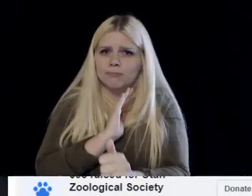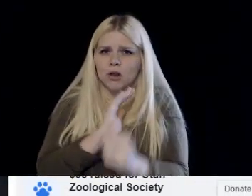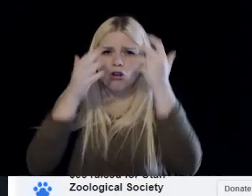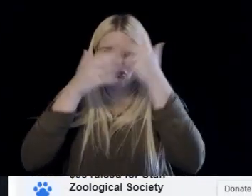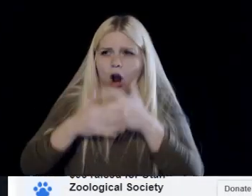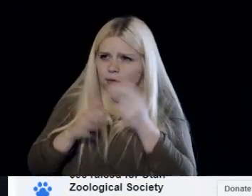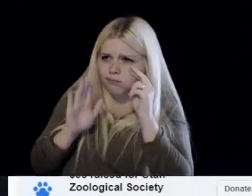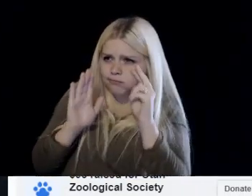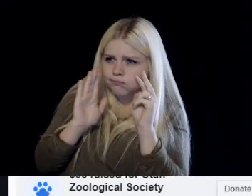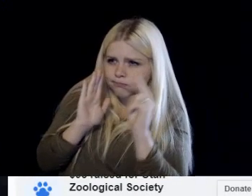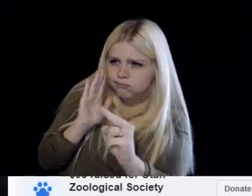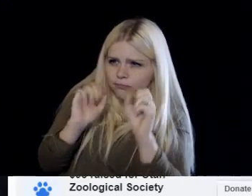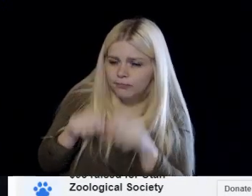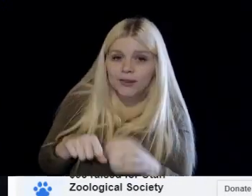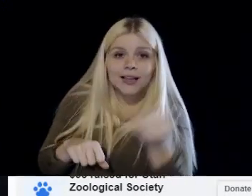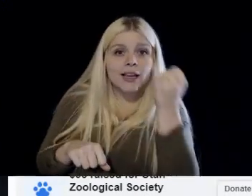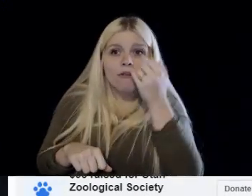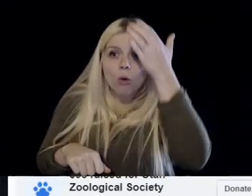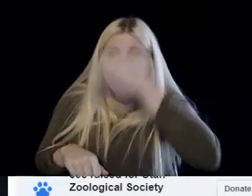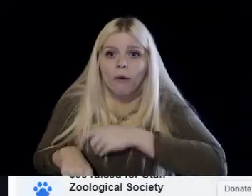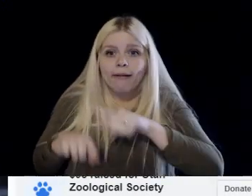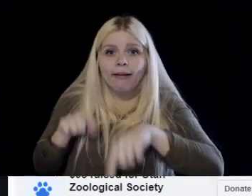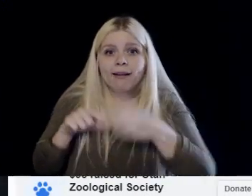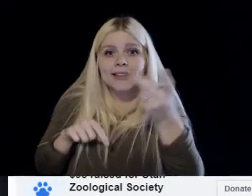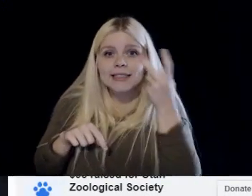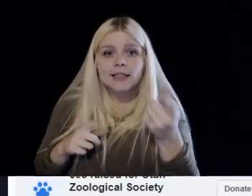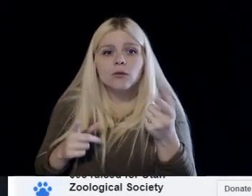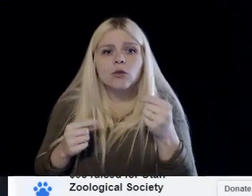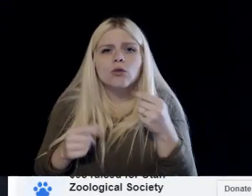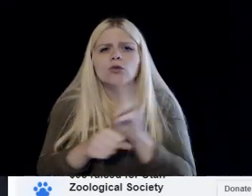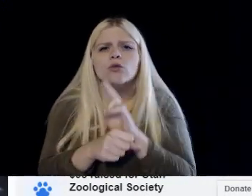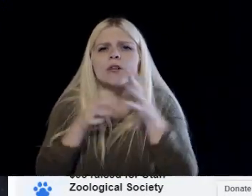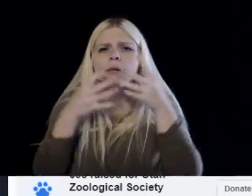they can't see- they have whiskers. So their whiskers are able to detect the